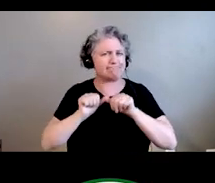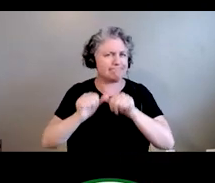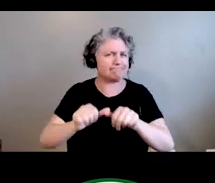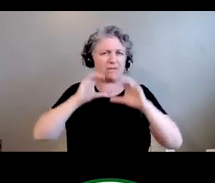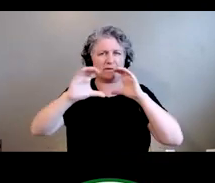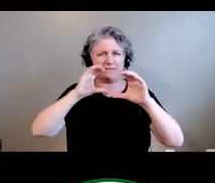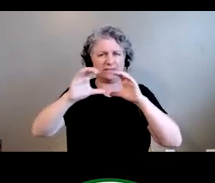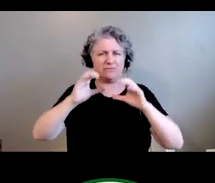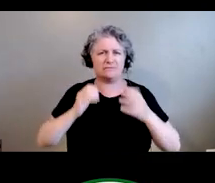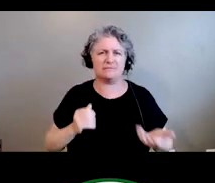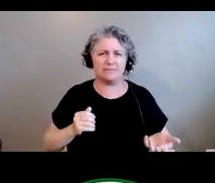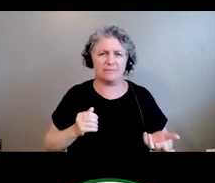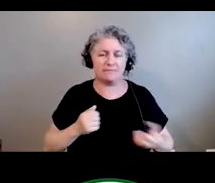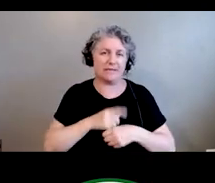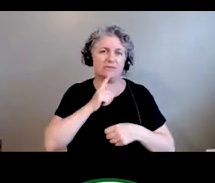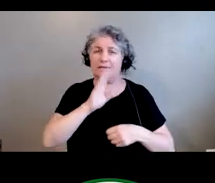to share and to learn.